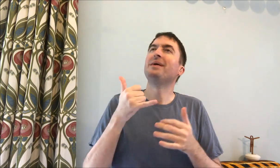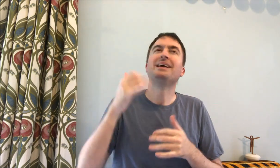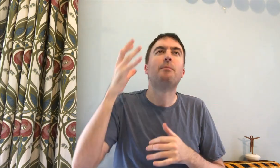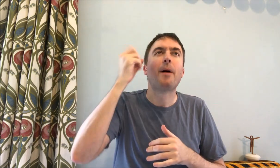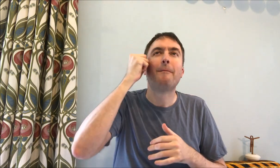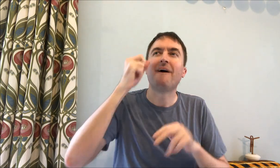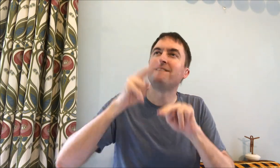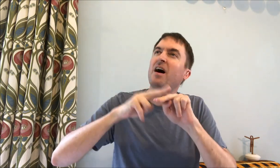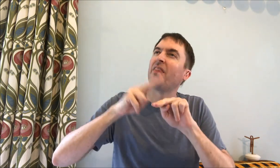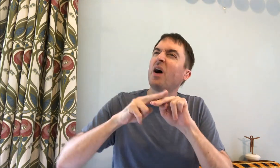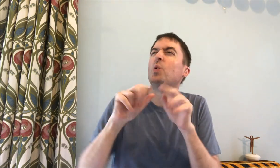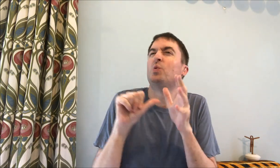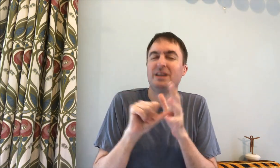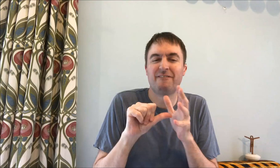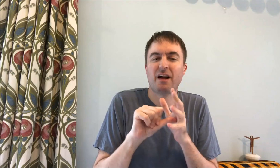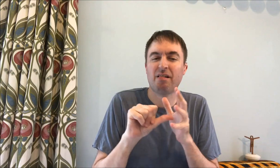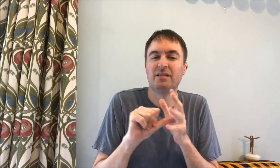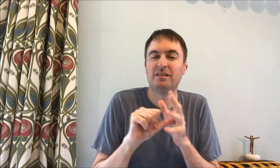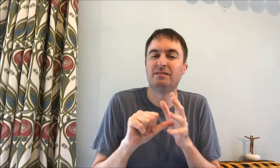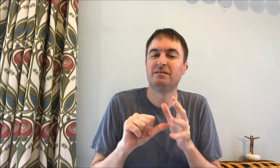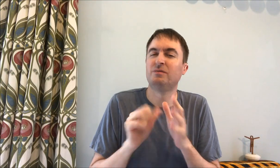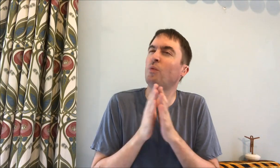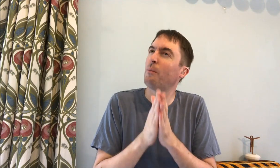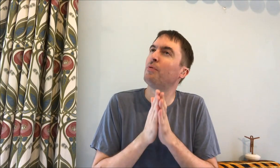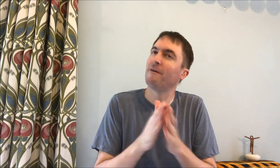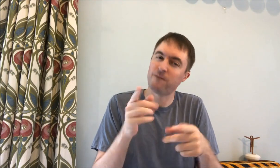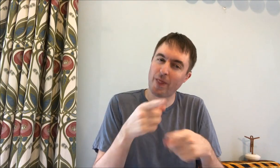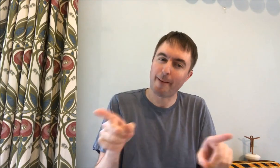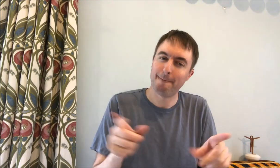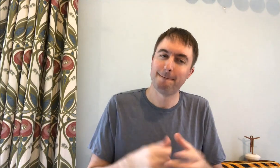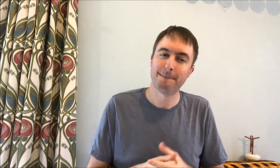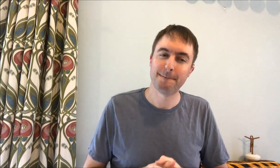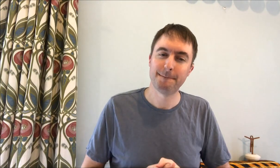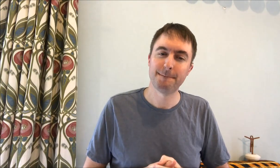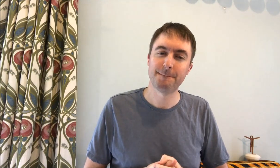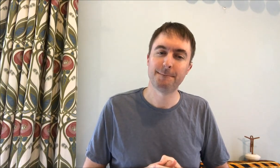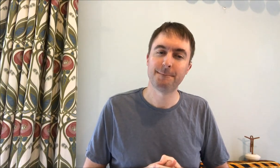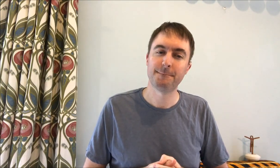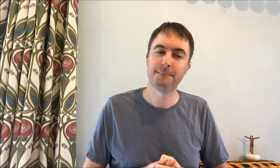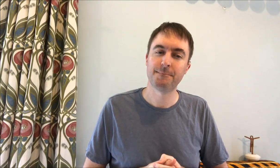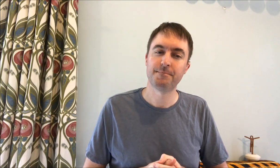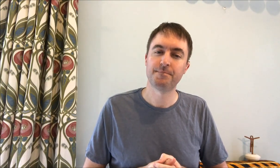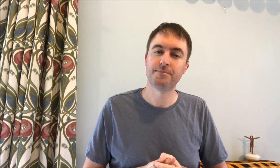or because they have difficult memories linked with their fathers.